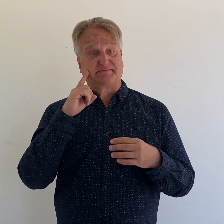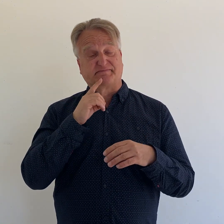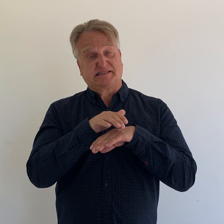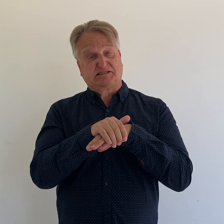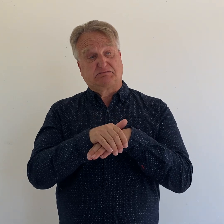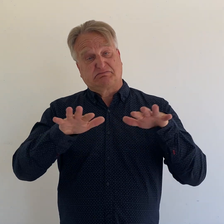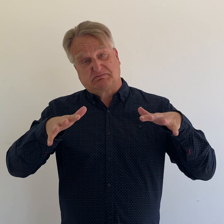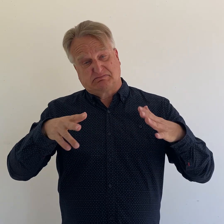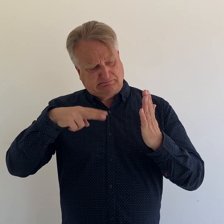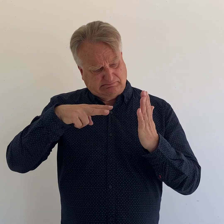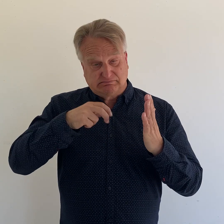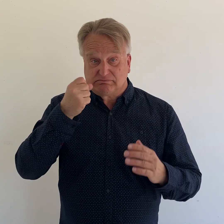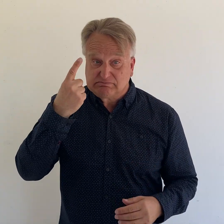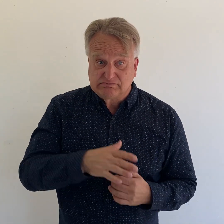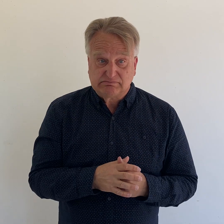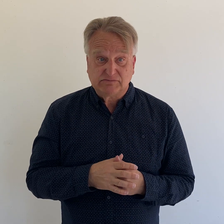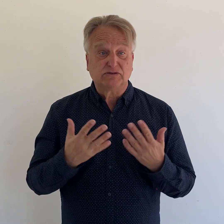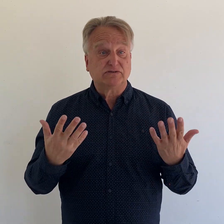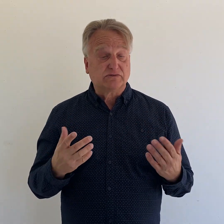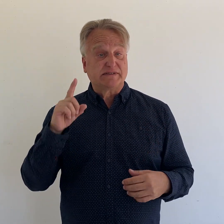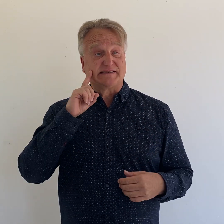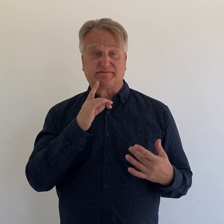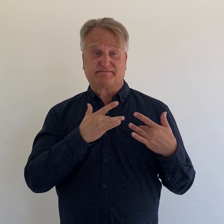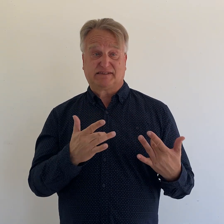English is often difficult for deaf people which means printed materials are not a good source of information.